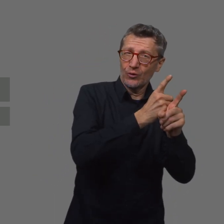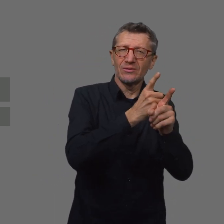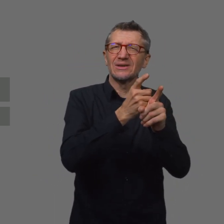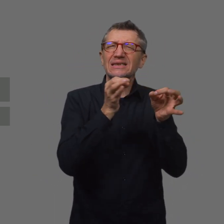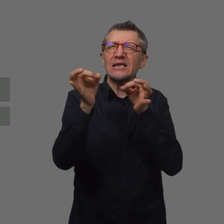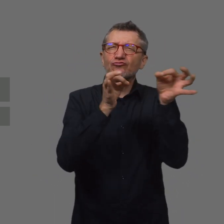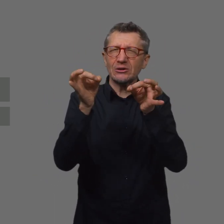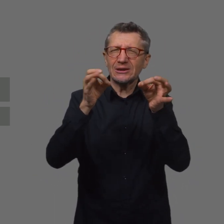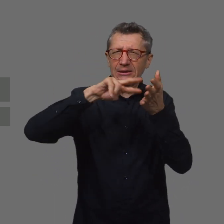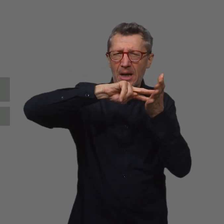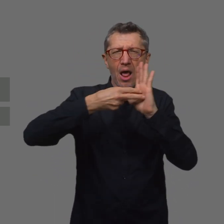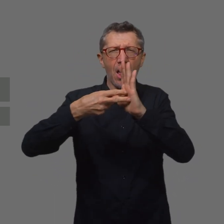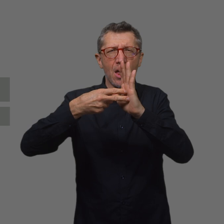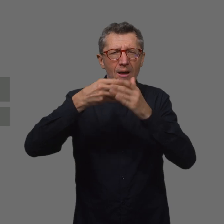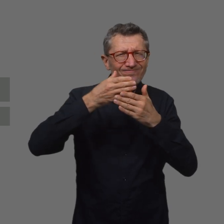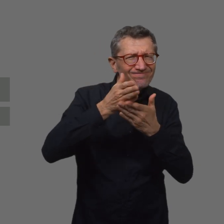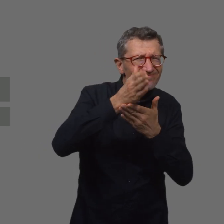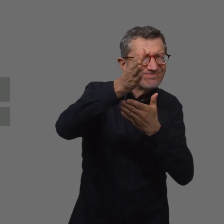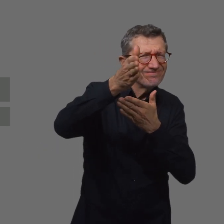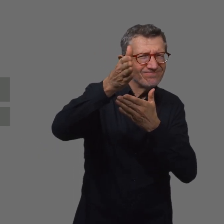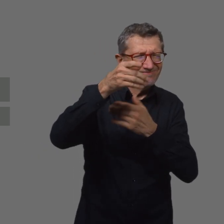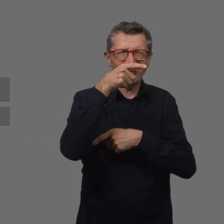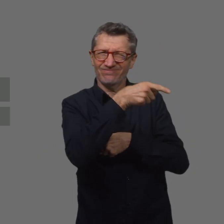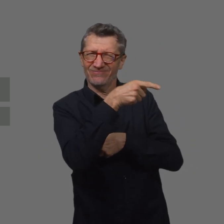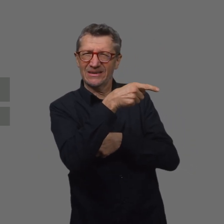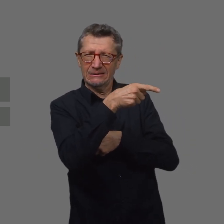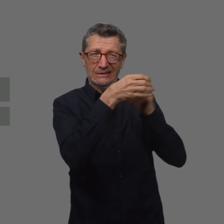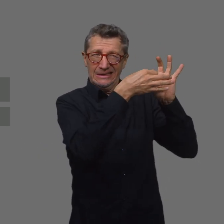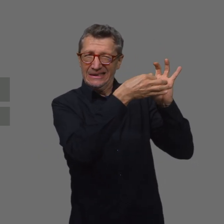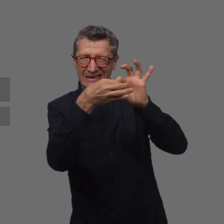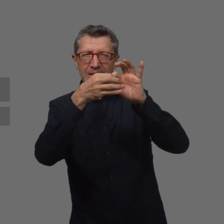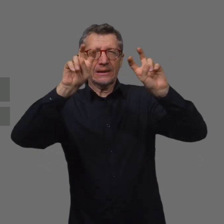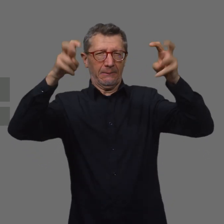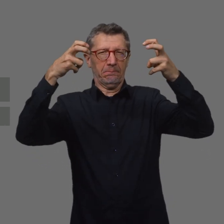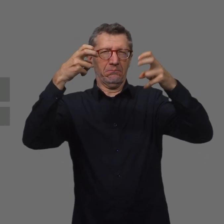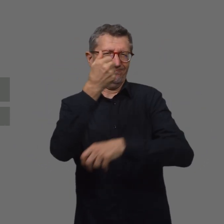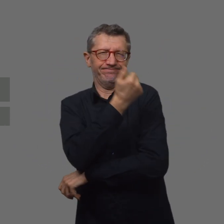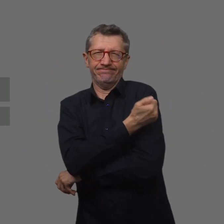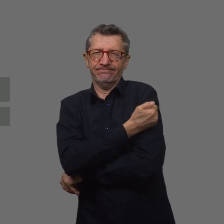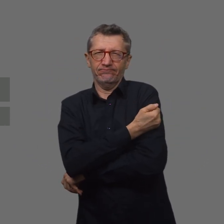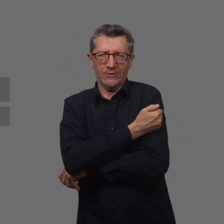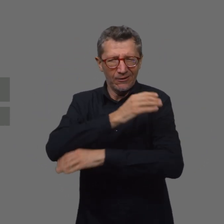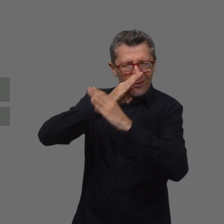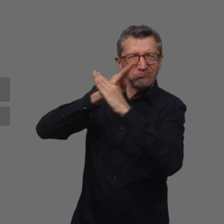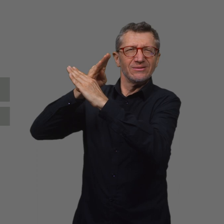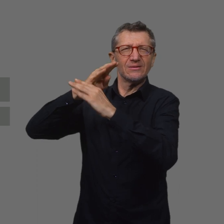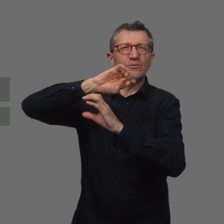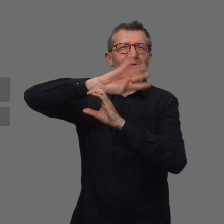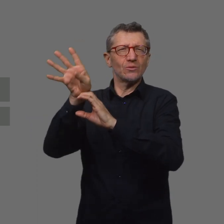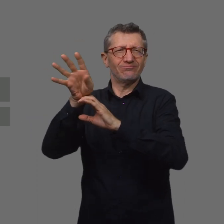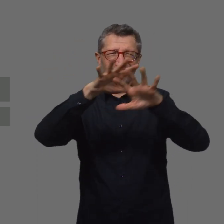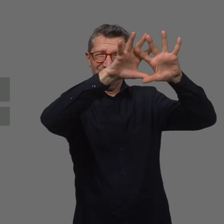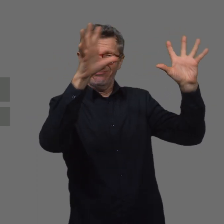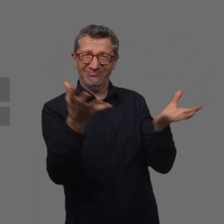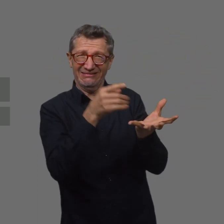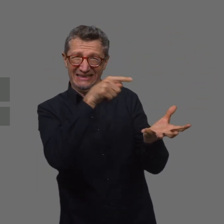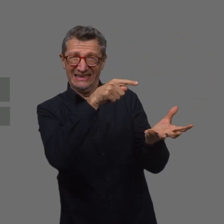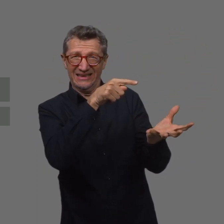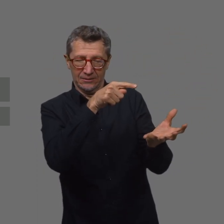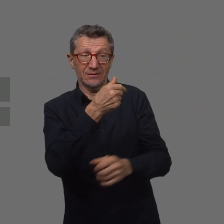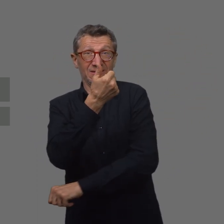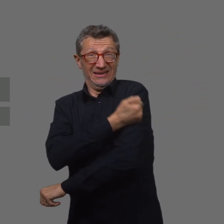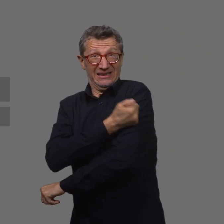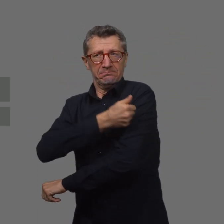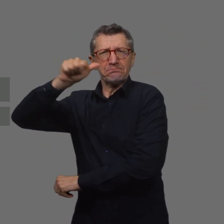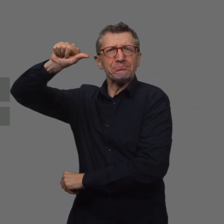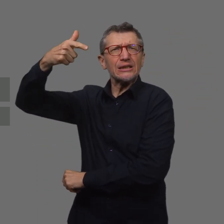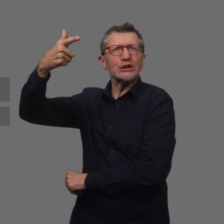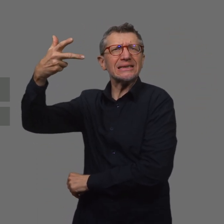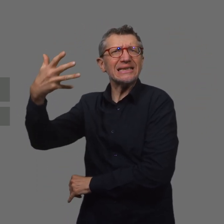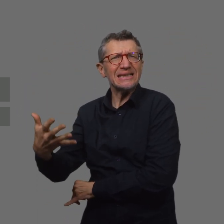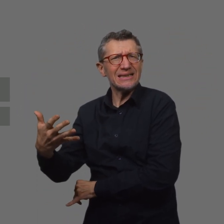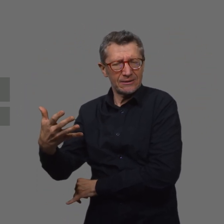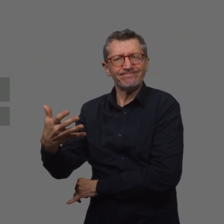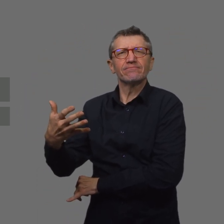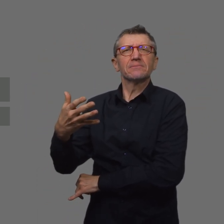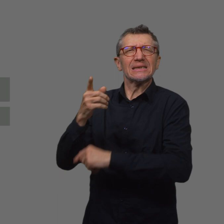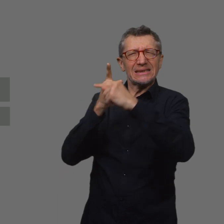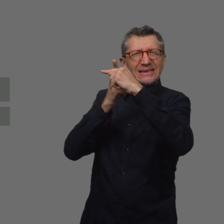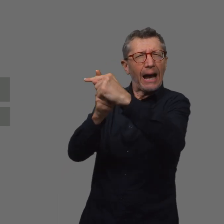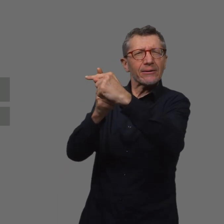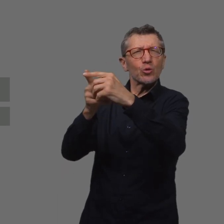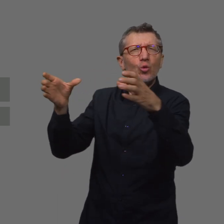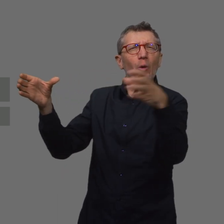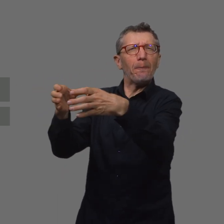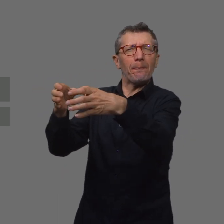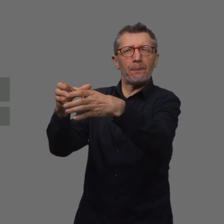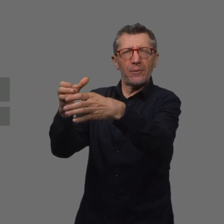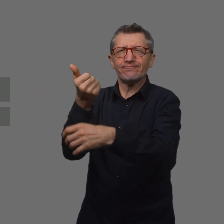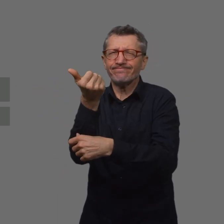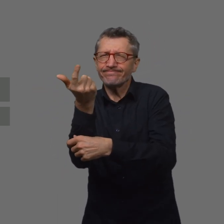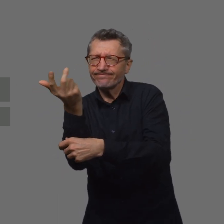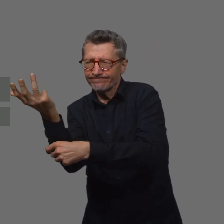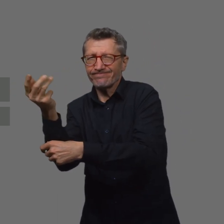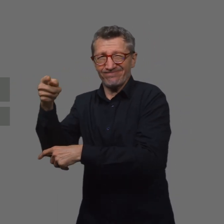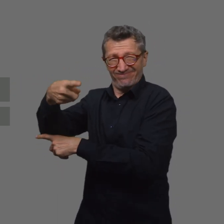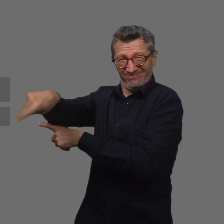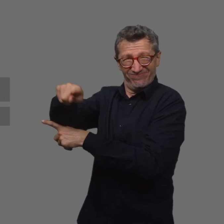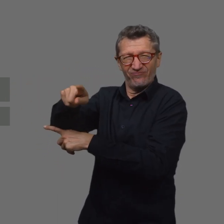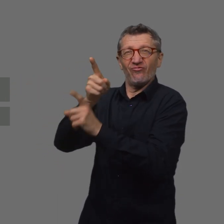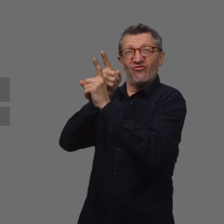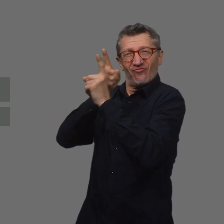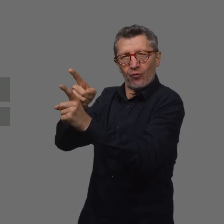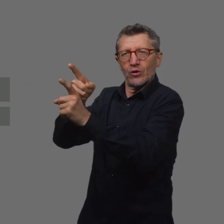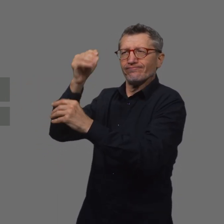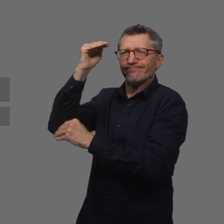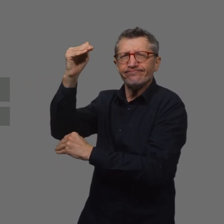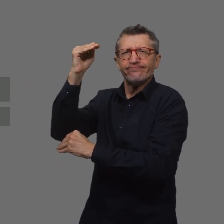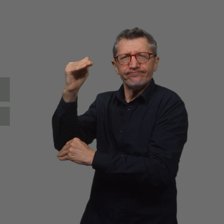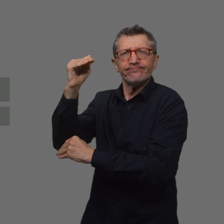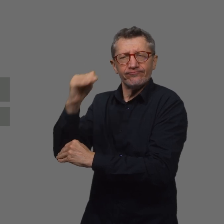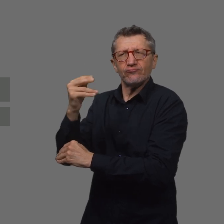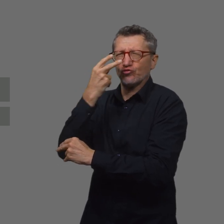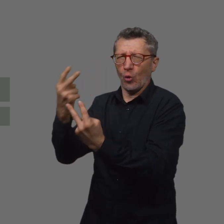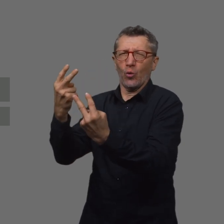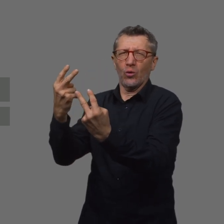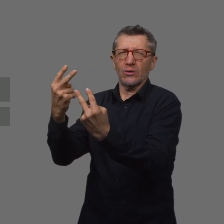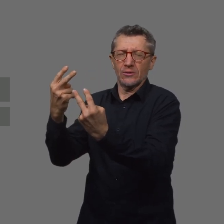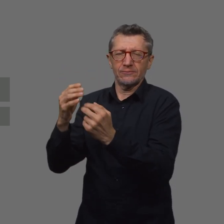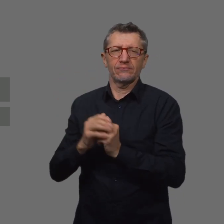vaccination will be prioritised for the following target groups in the order shown: